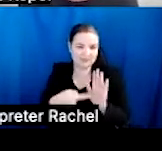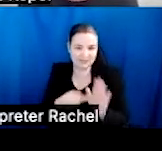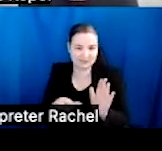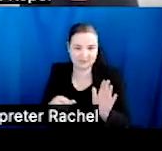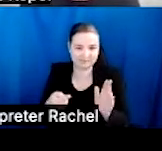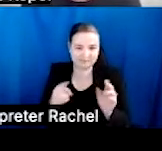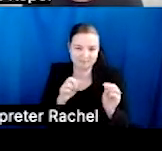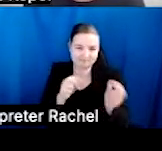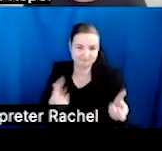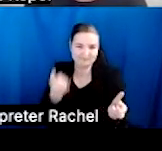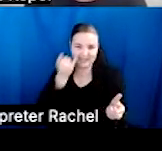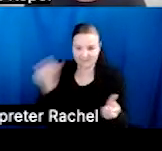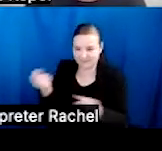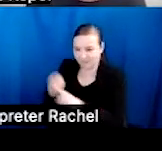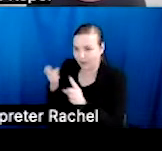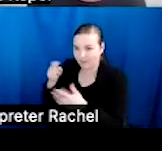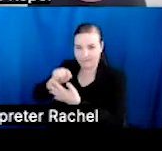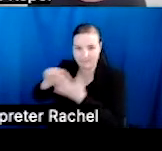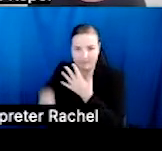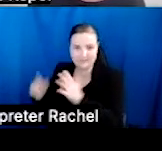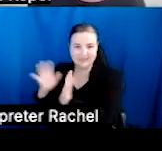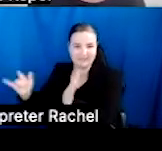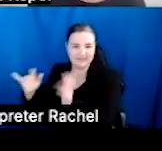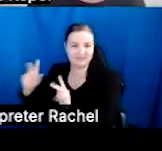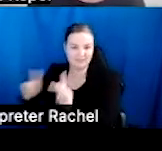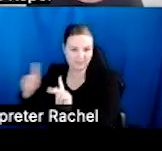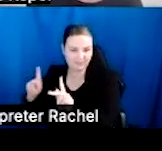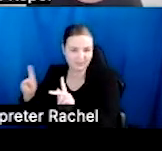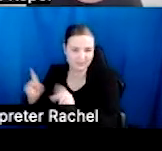Unfortunately, the mass layoffs and furloughs that have swept museums in response to